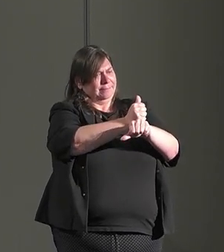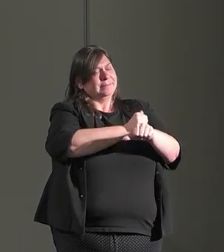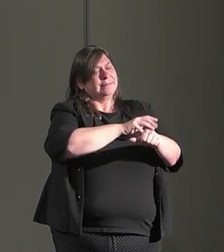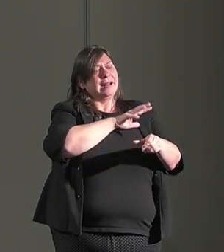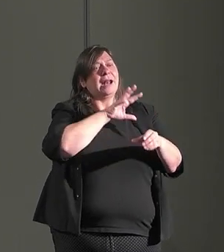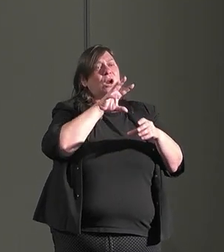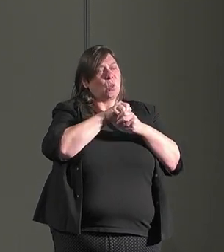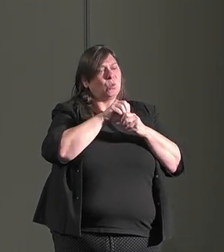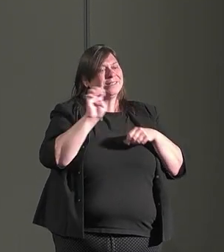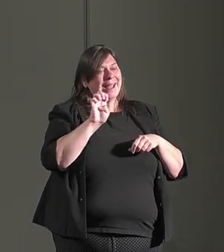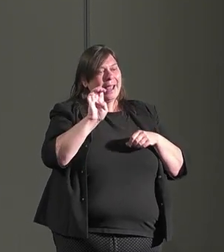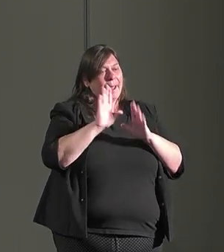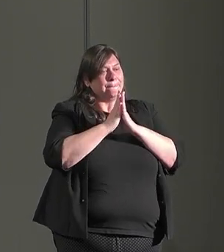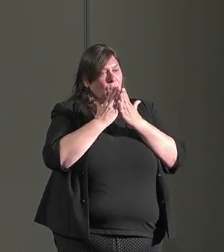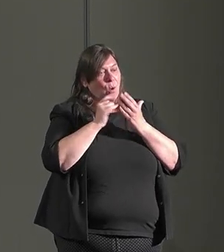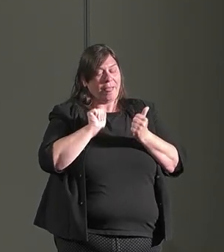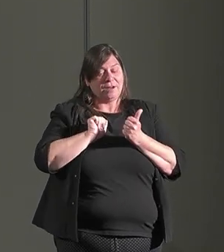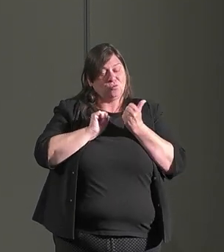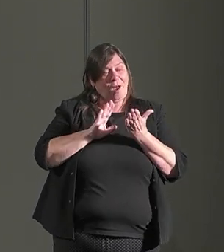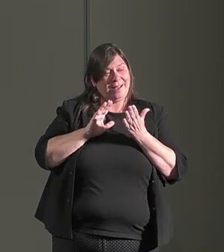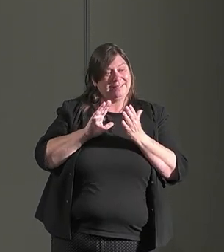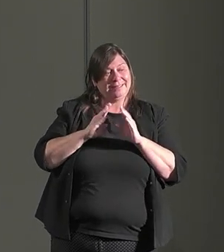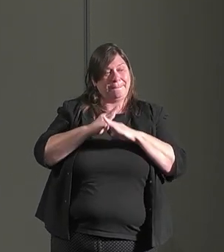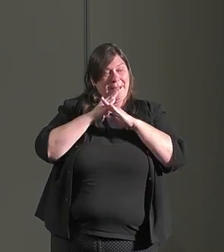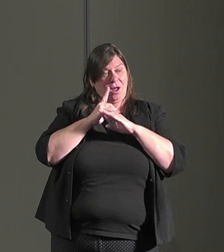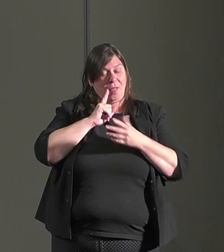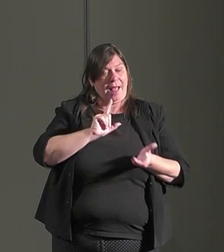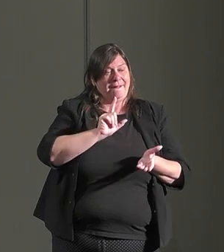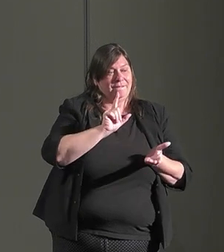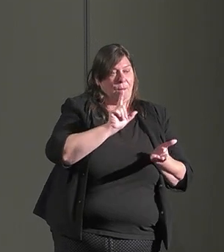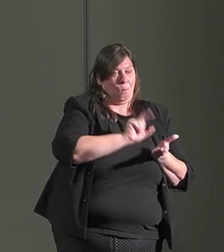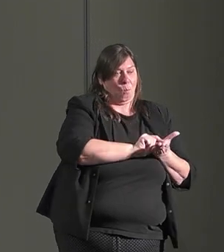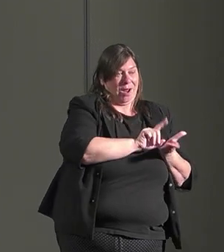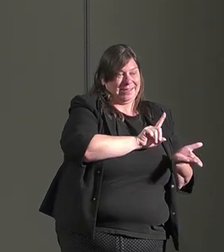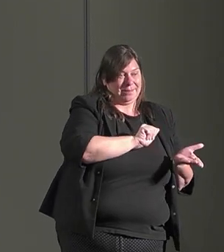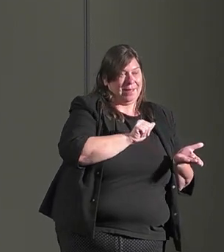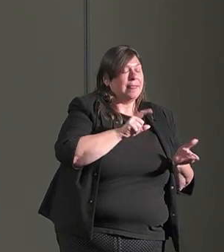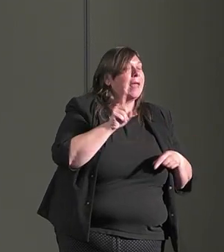that address the barriers students have with print disability but they could not find them what, good